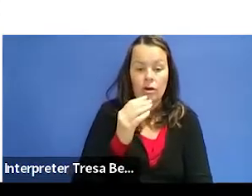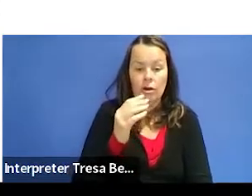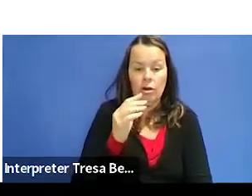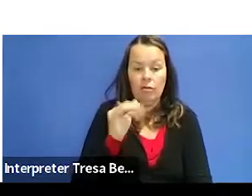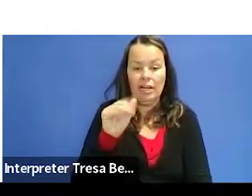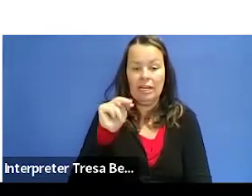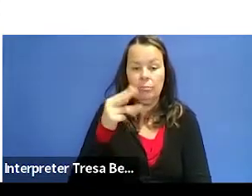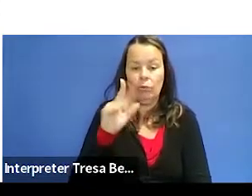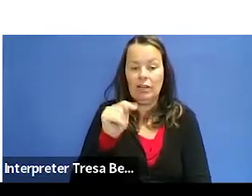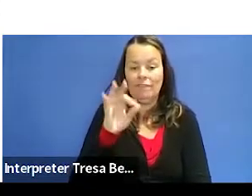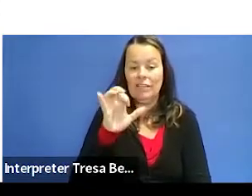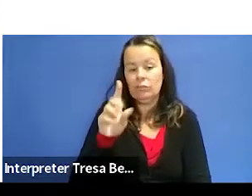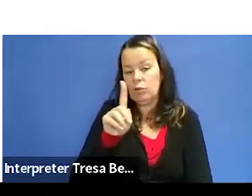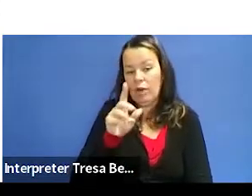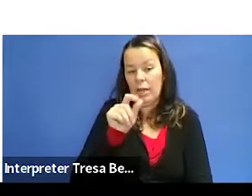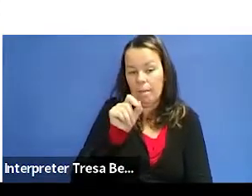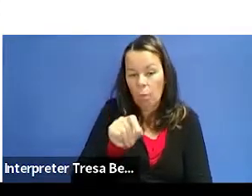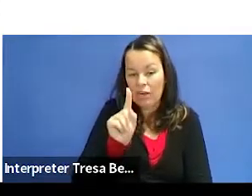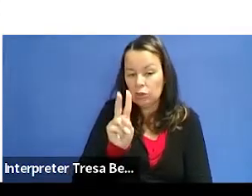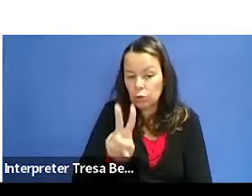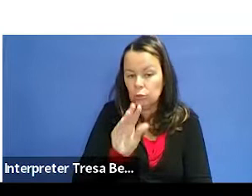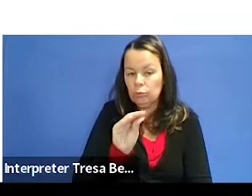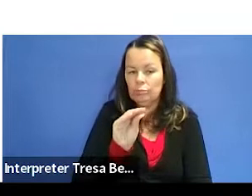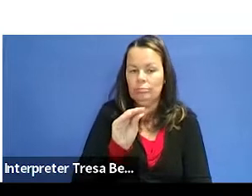Props to the Alexa top 100 sites on that.